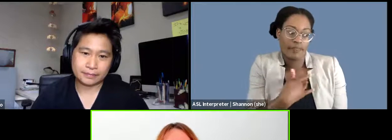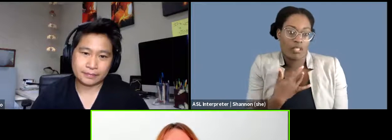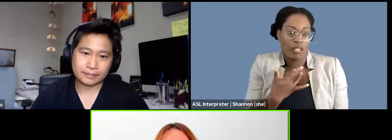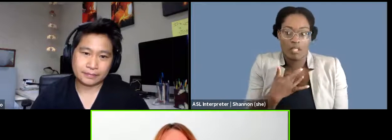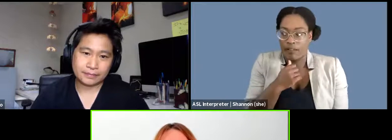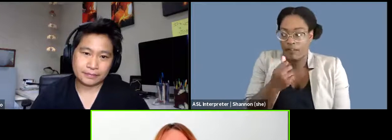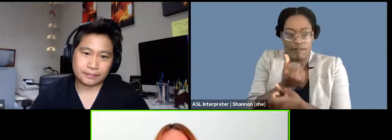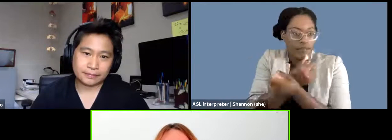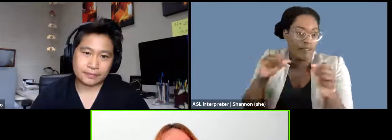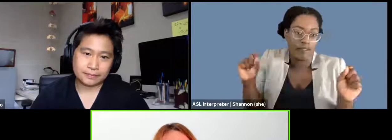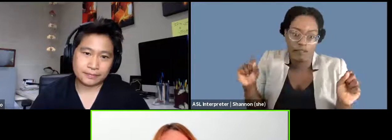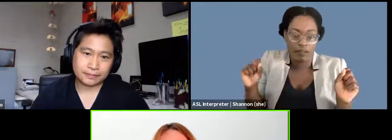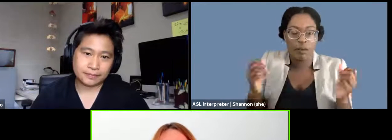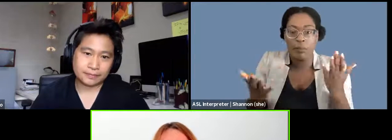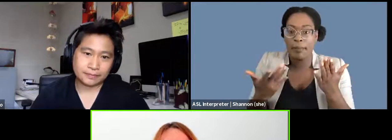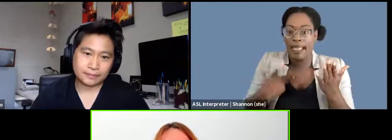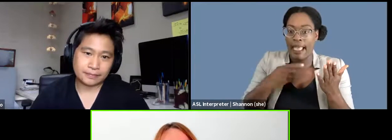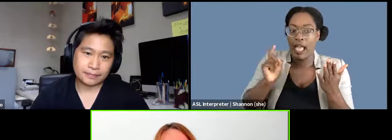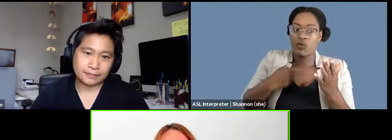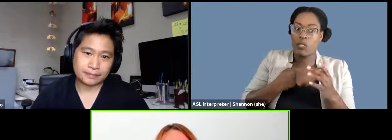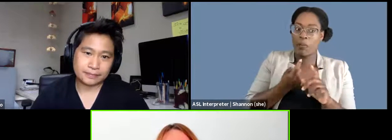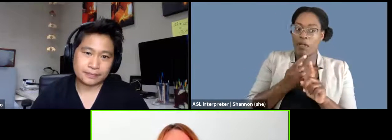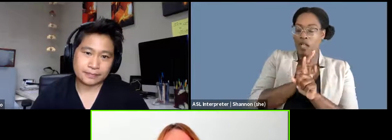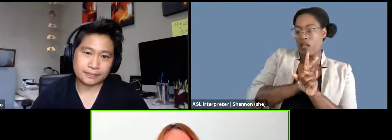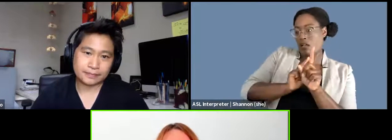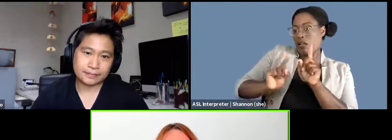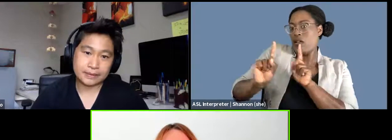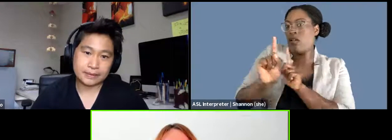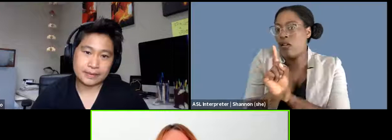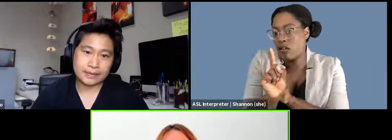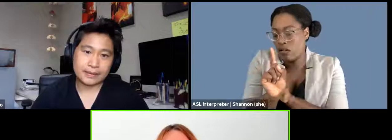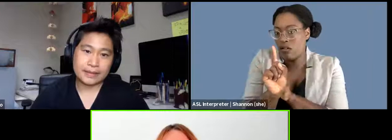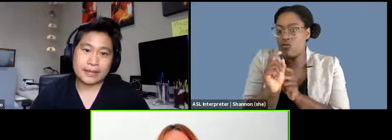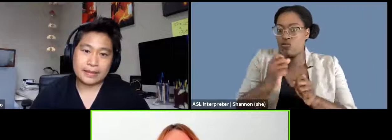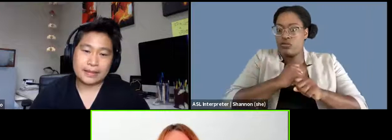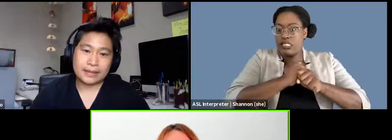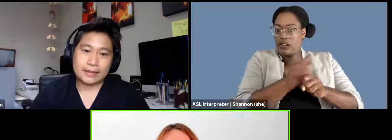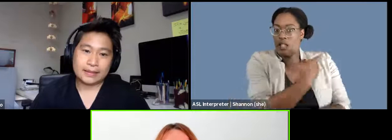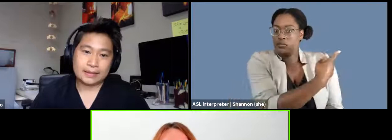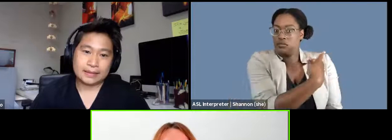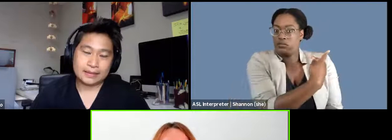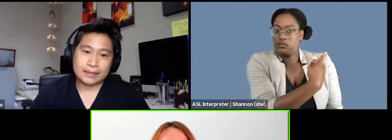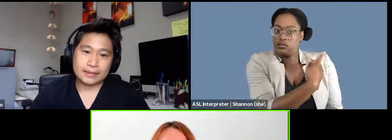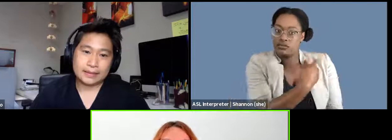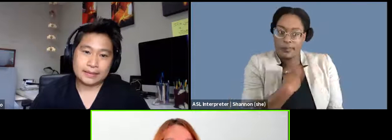the one, that presenting person of our couple. It sucks.